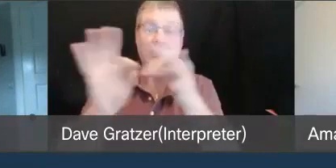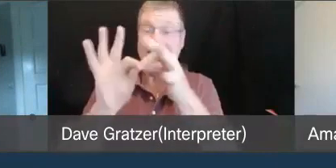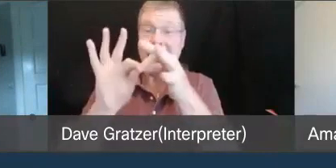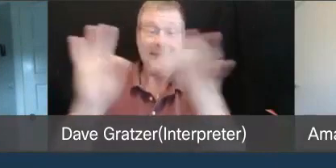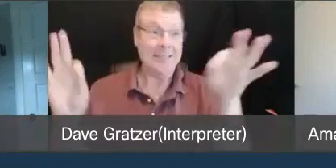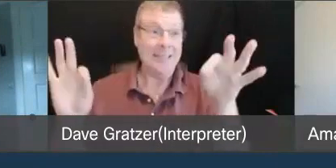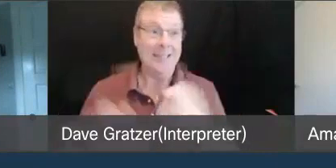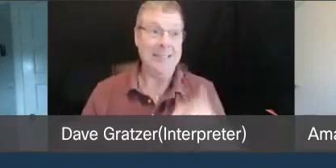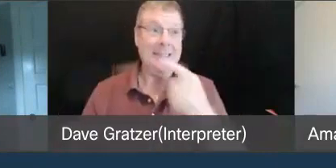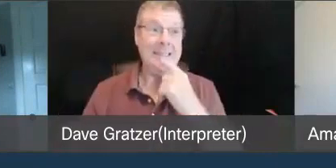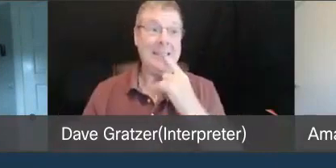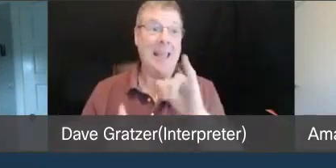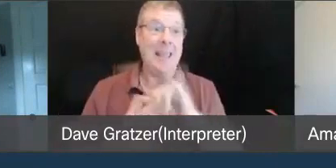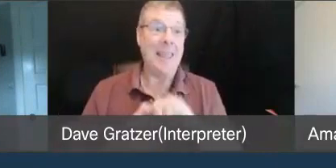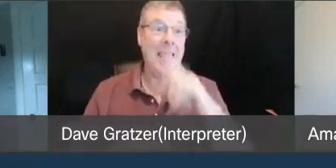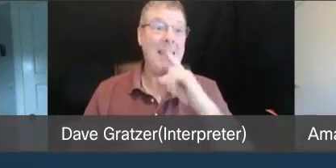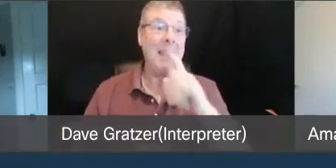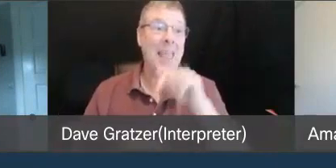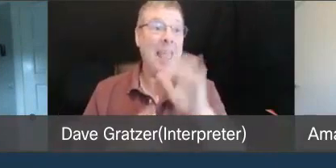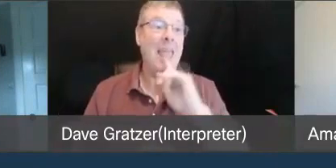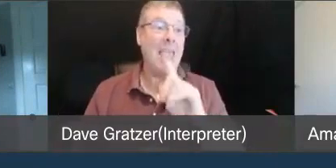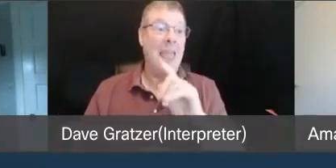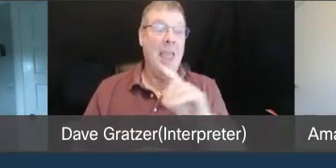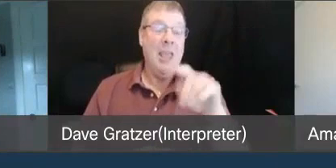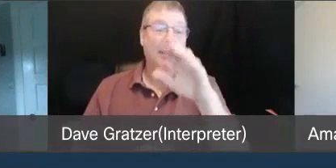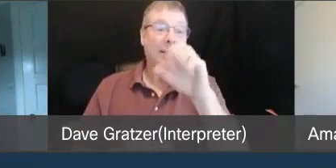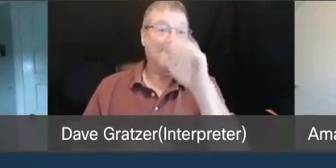is, "After being arrested for drugs, he joined the military."